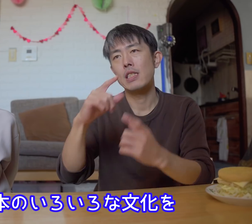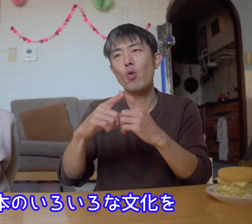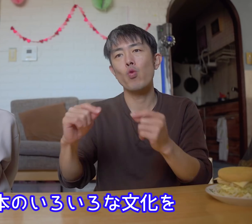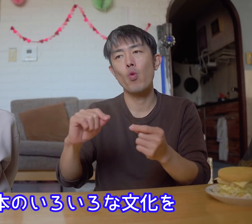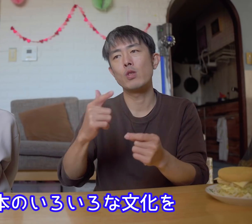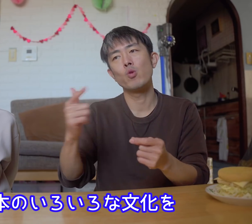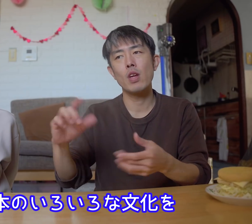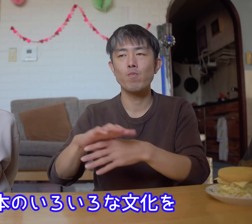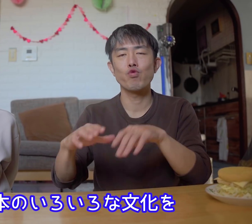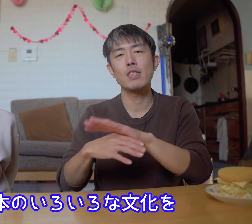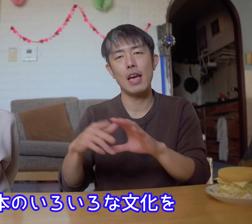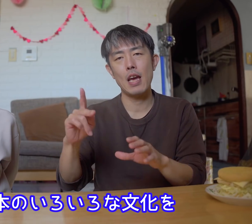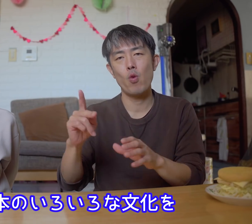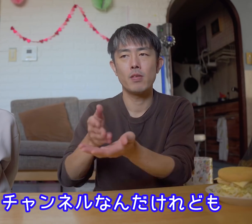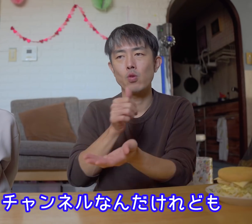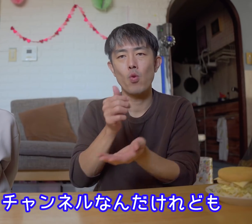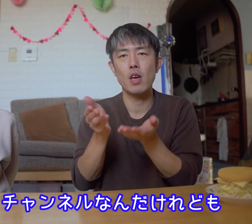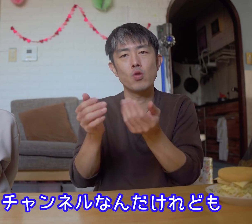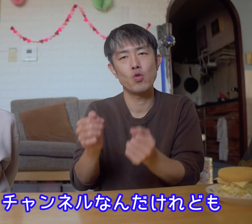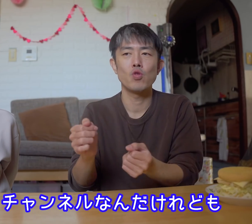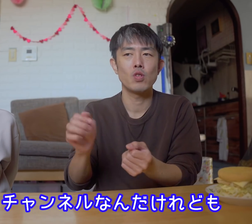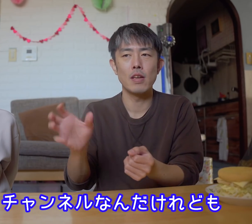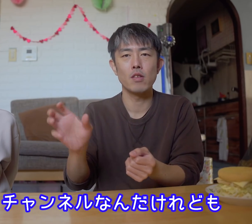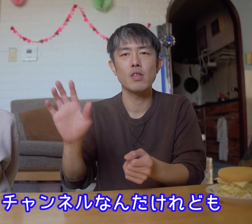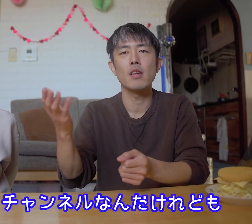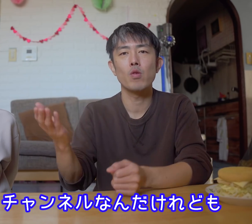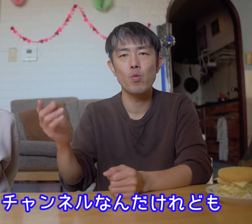It's a channel that introduces various aspects of Japanese culture.